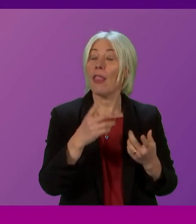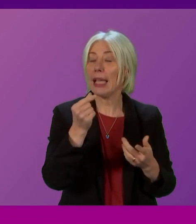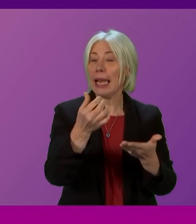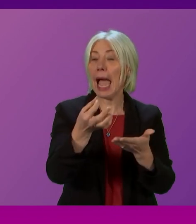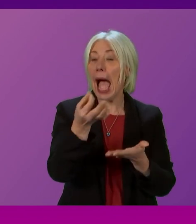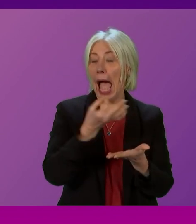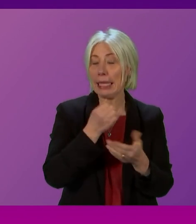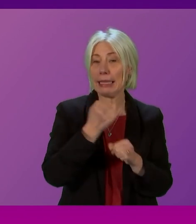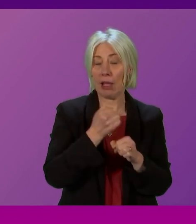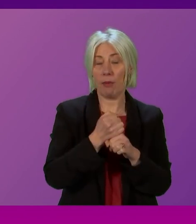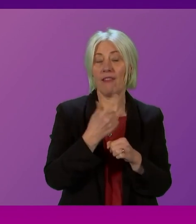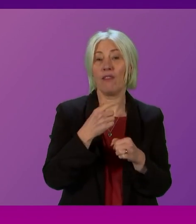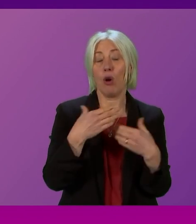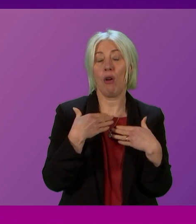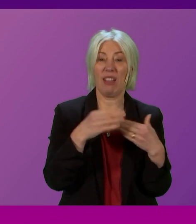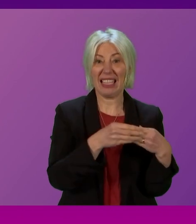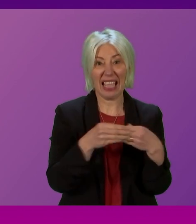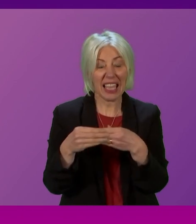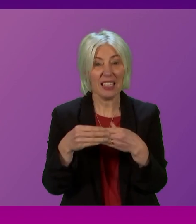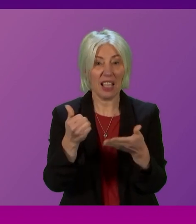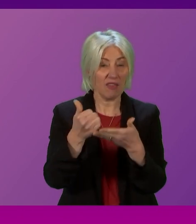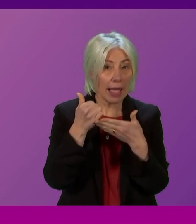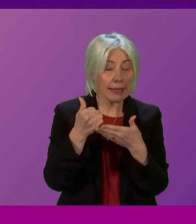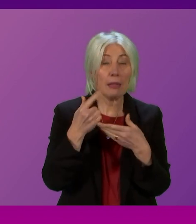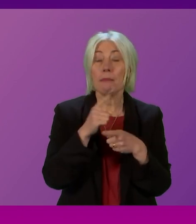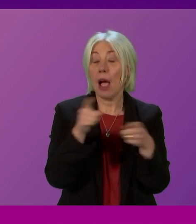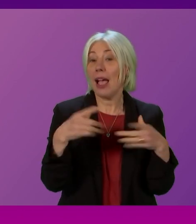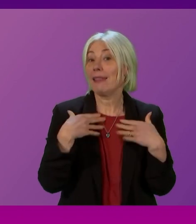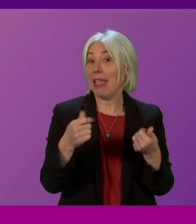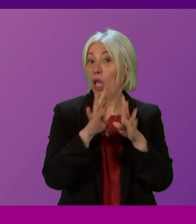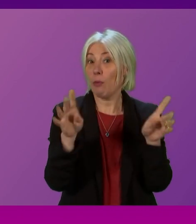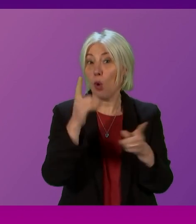they think that that is appropriate, it is up to them to take whatever decisions they